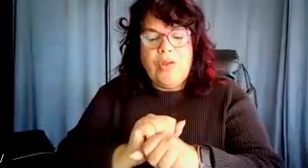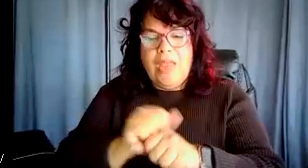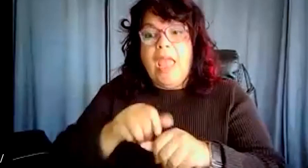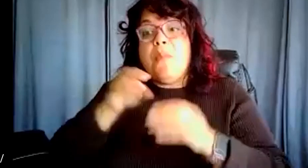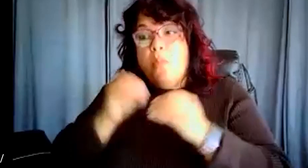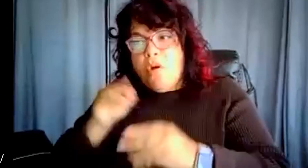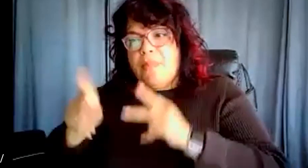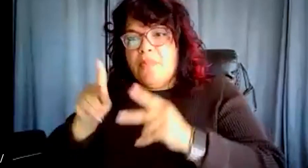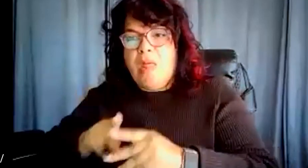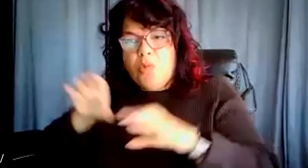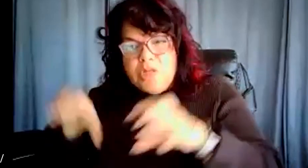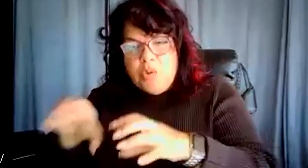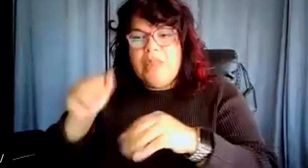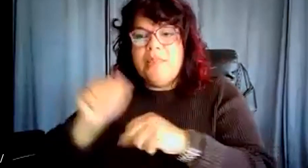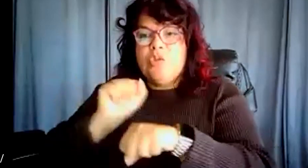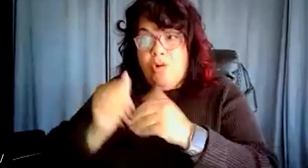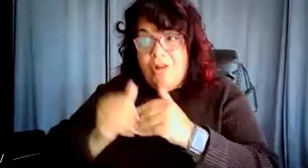It's not static. It's an ongoing movement.